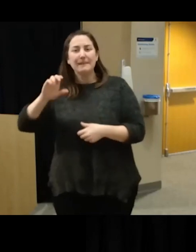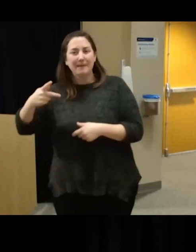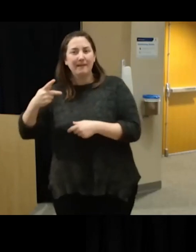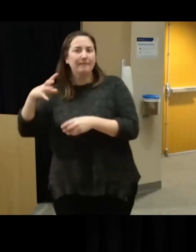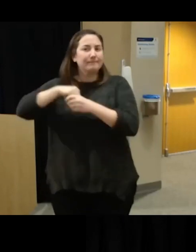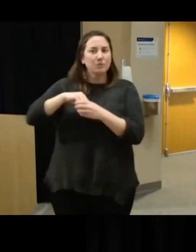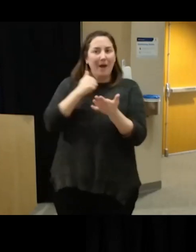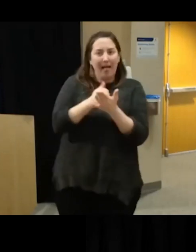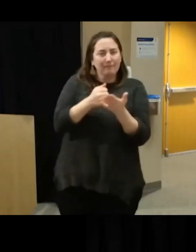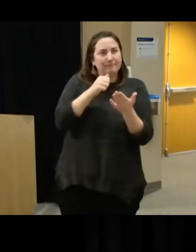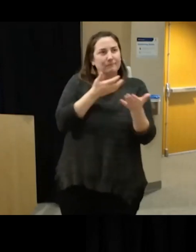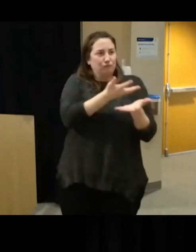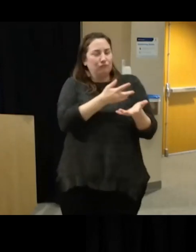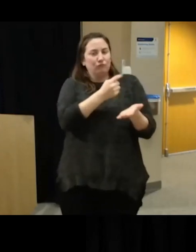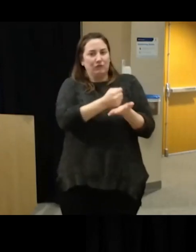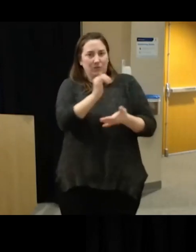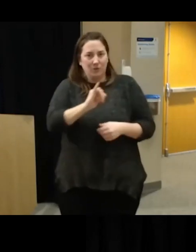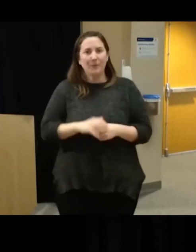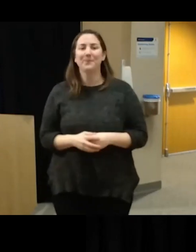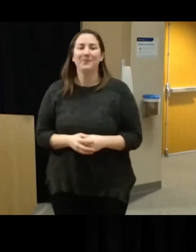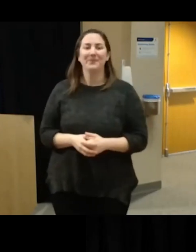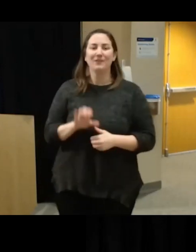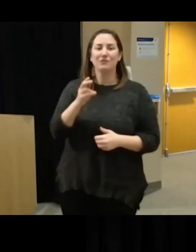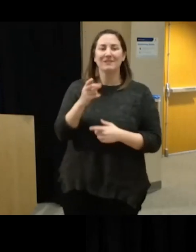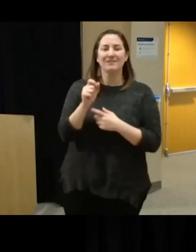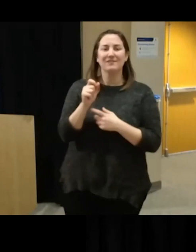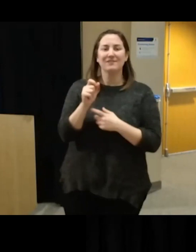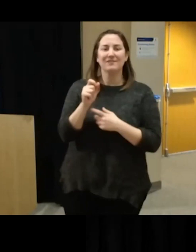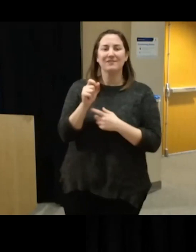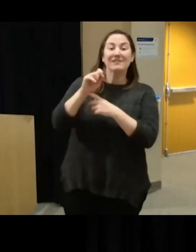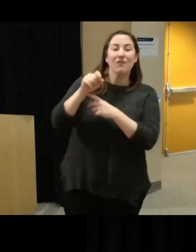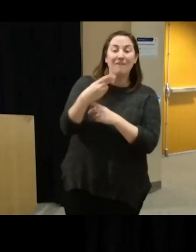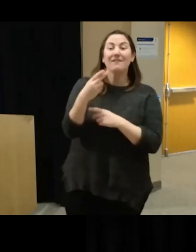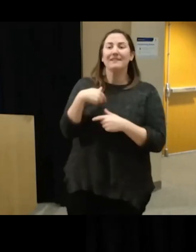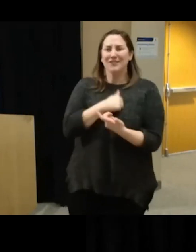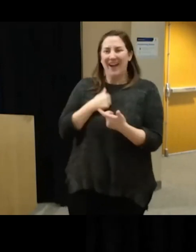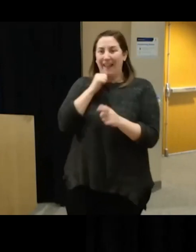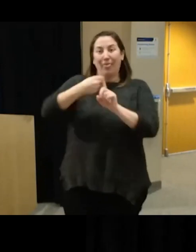Yeah the interest of time unfortunately, I didn't enlarge that chapter, but I think it's collaborative care.